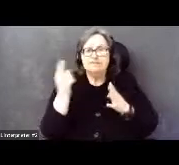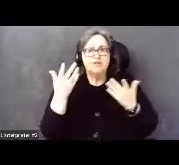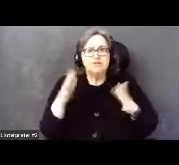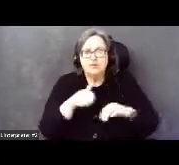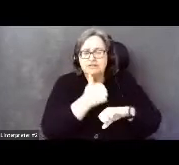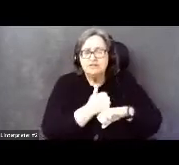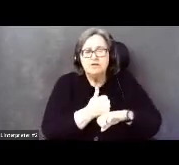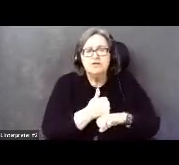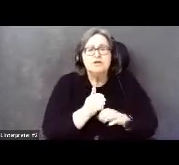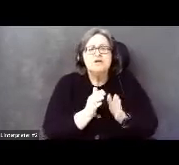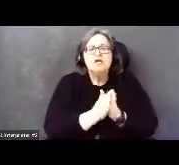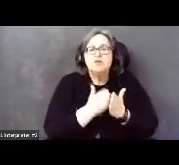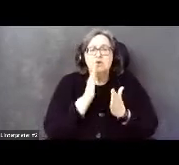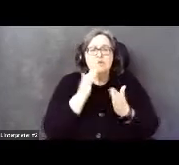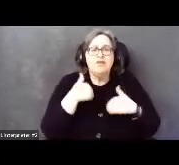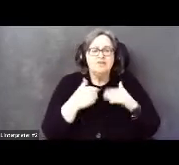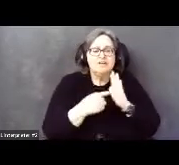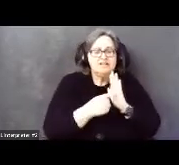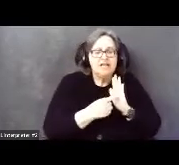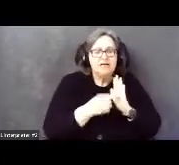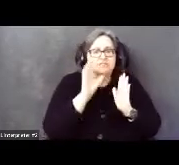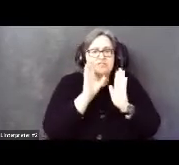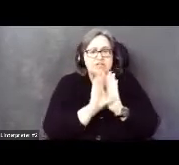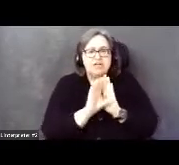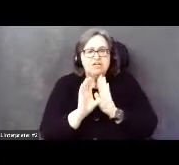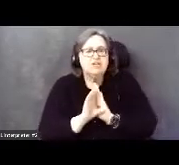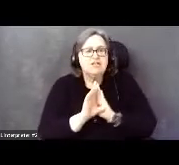find lots of examples of kinds of protocol